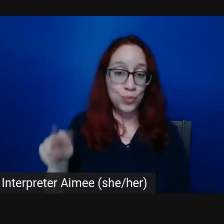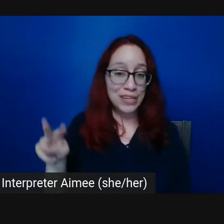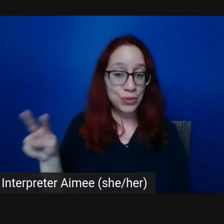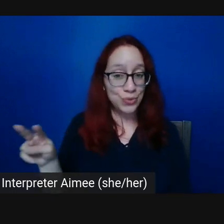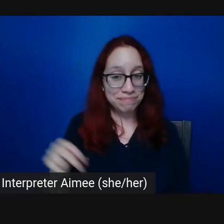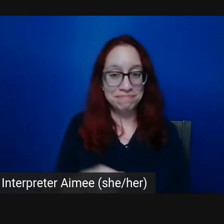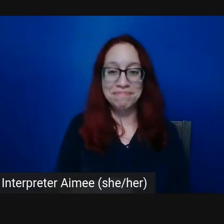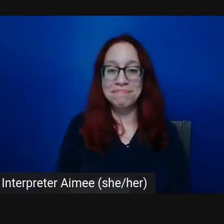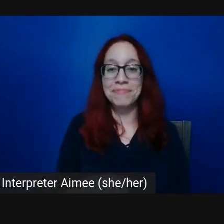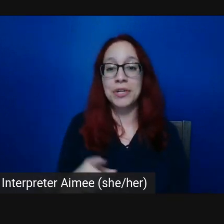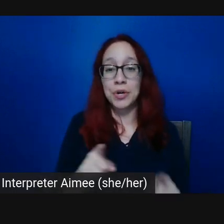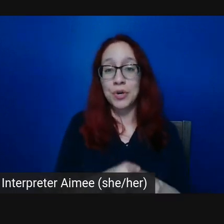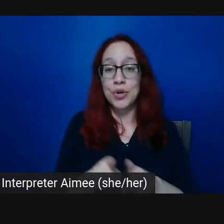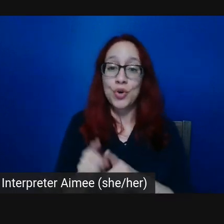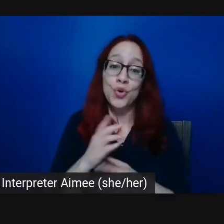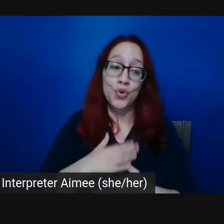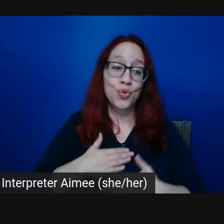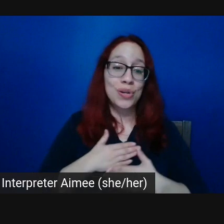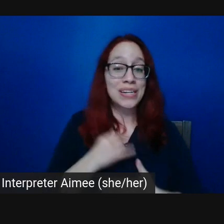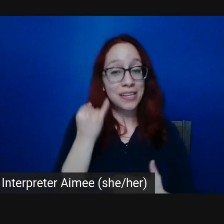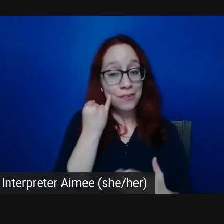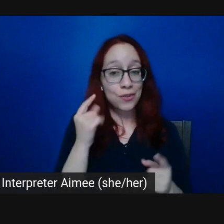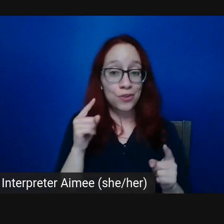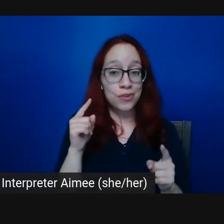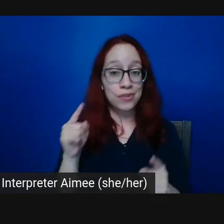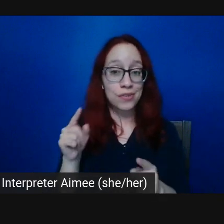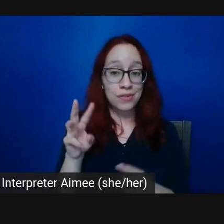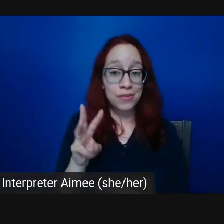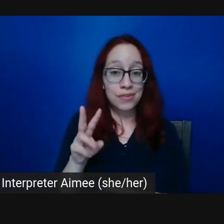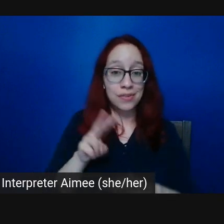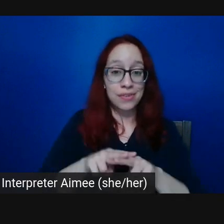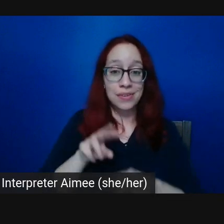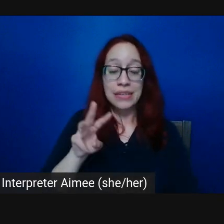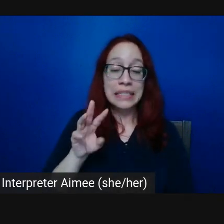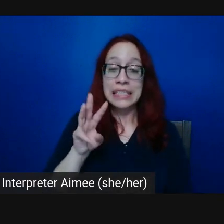We also appreciate it if you go to wpaccessibility.day/feedback